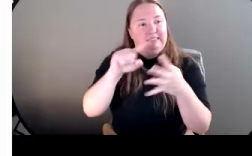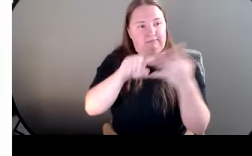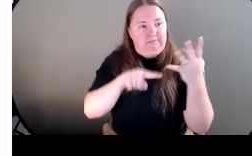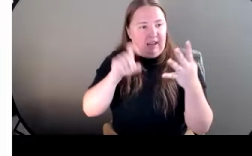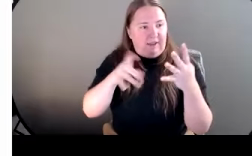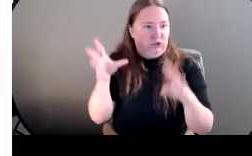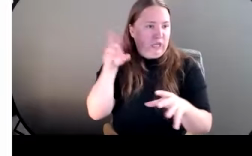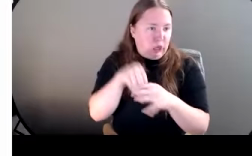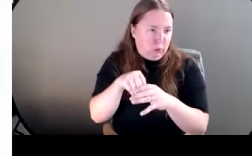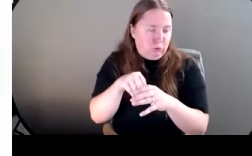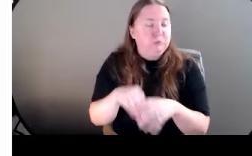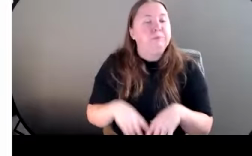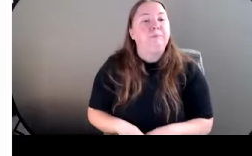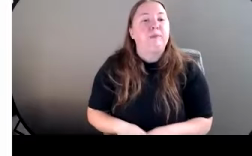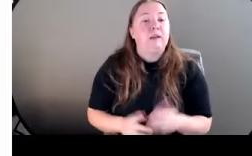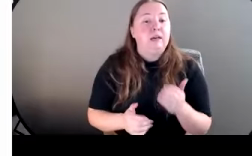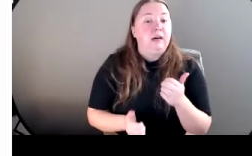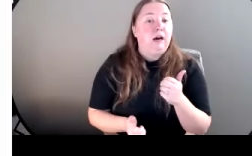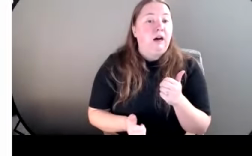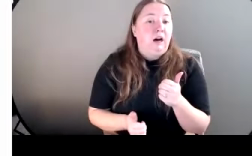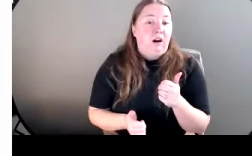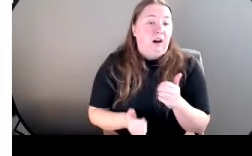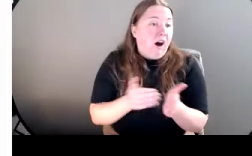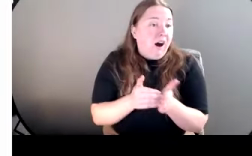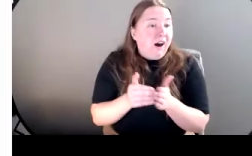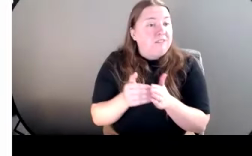Most of the time when you're looking at OER materials,